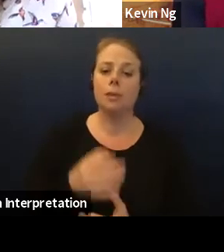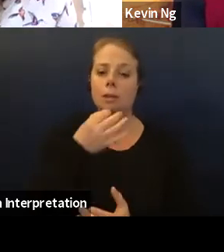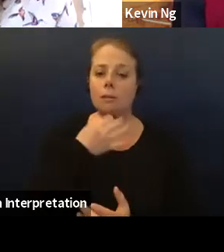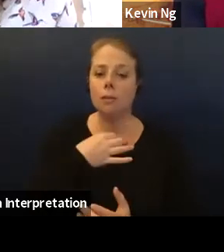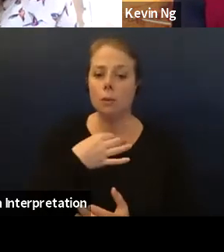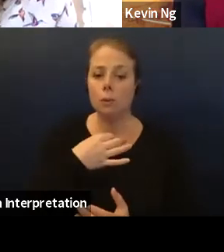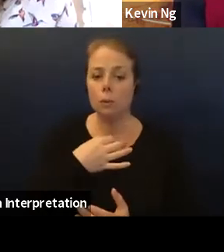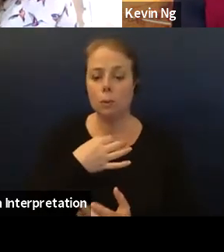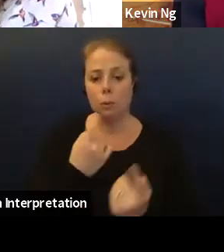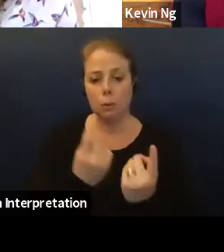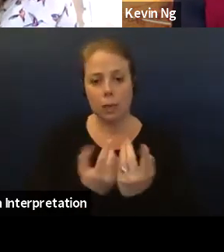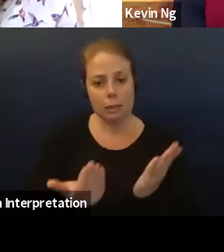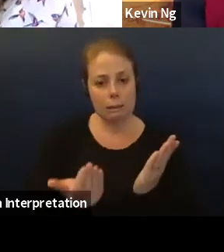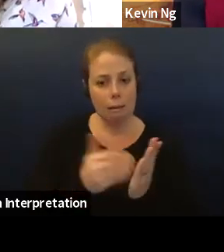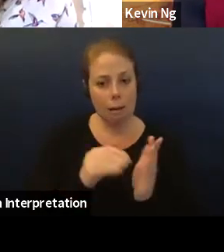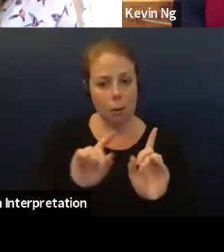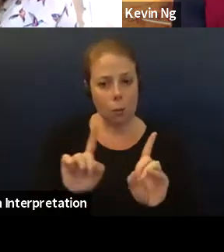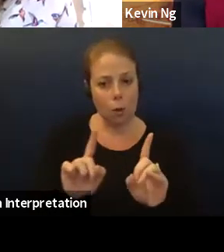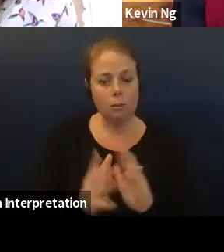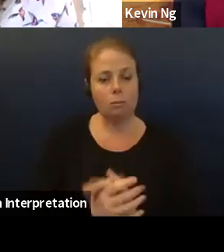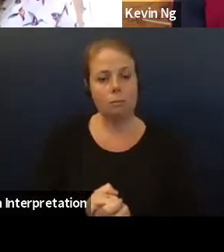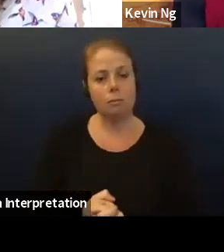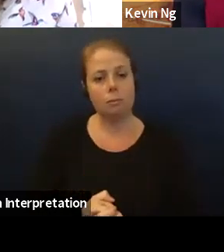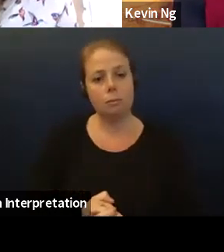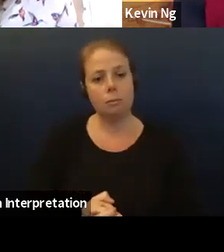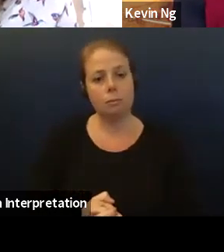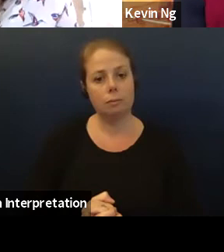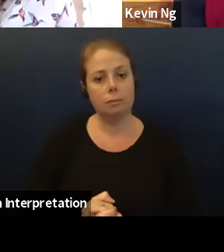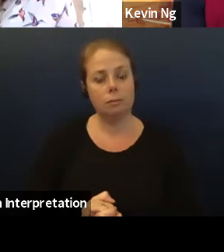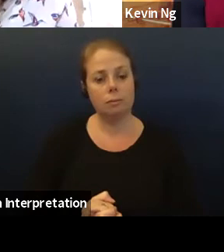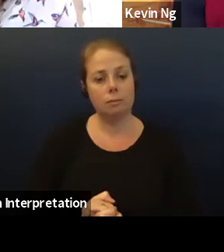you know, the first couple of times I didn't know anything about art music and I didn't understand